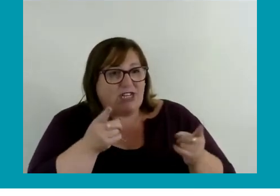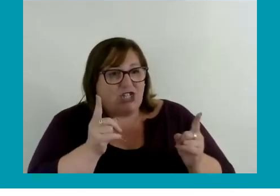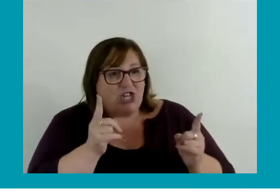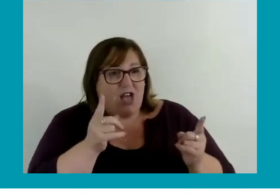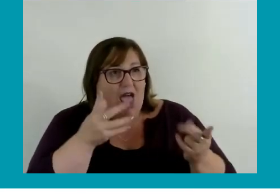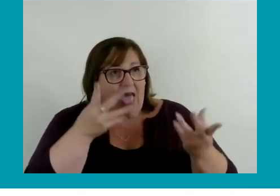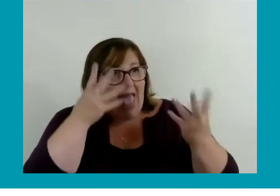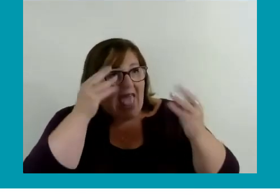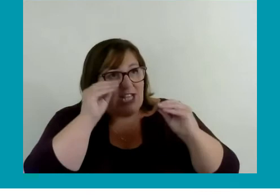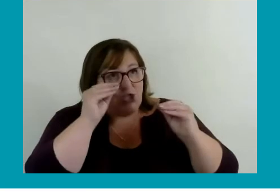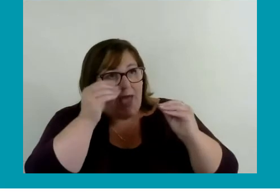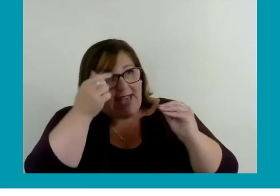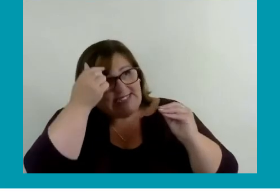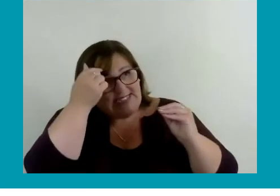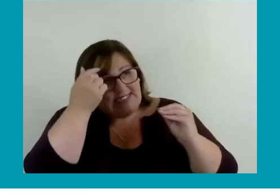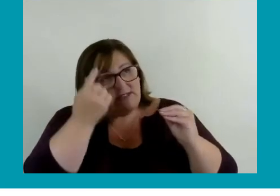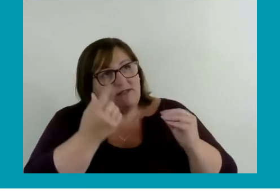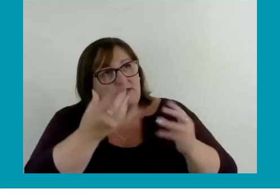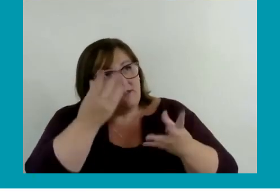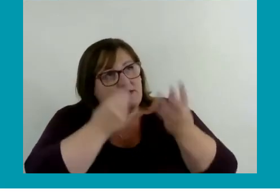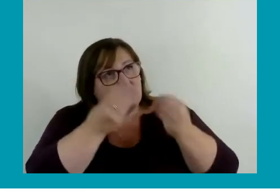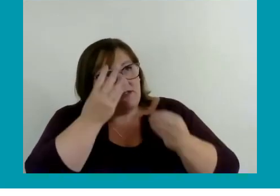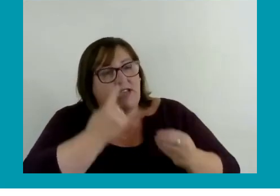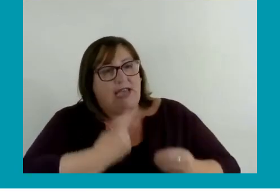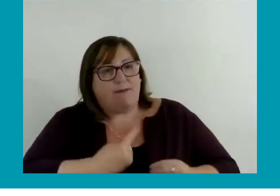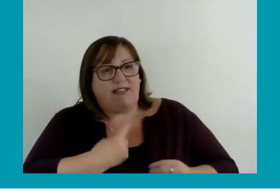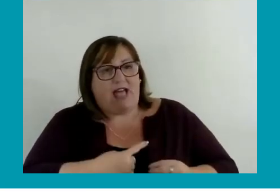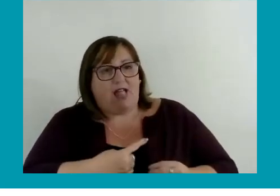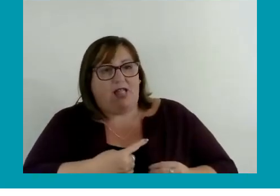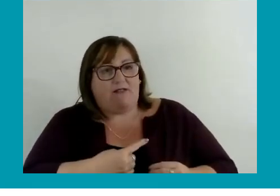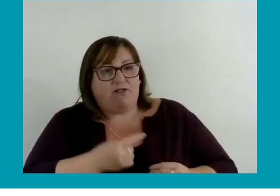about your condition and he's actually he knows how he can support you